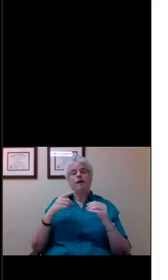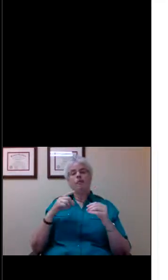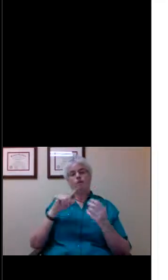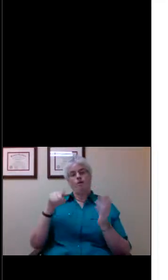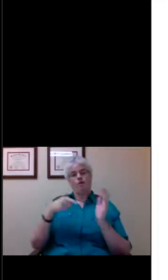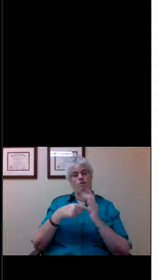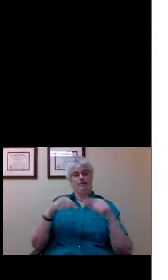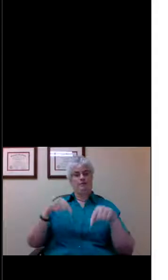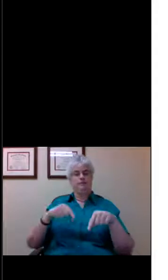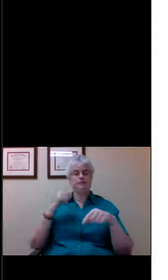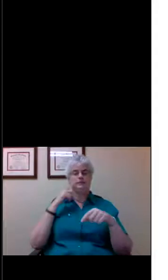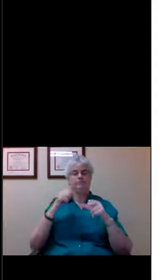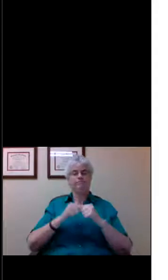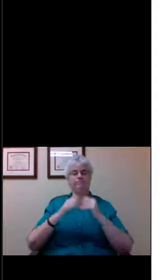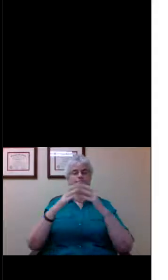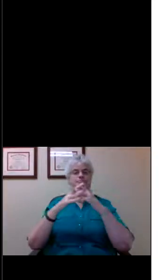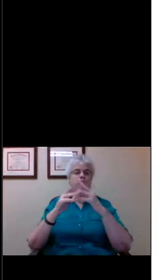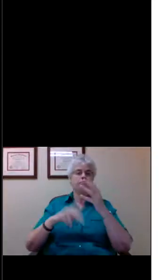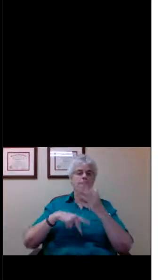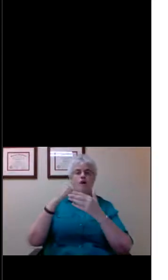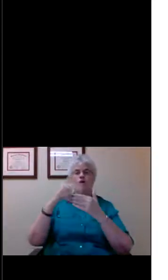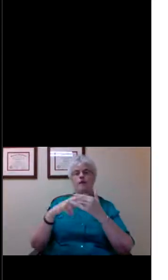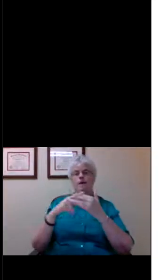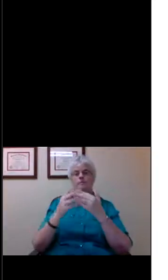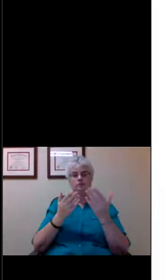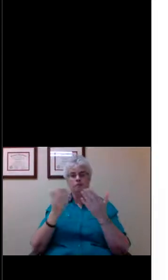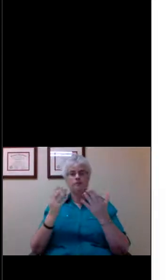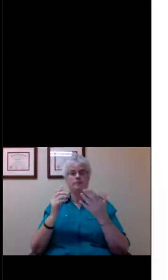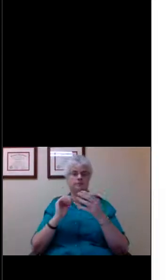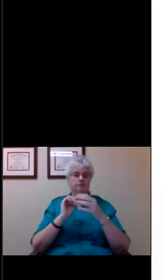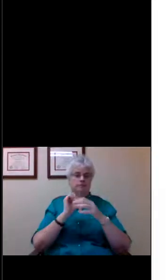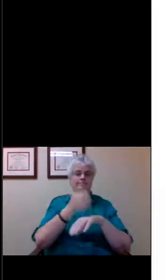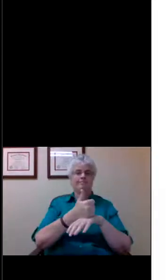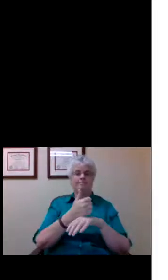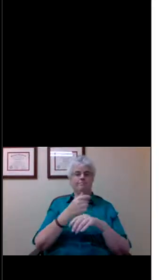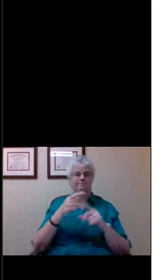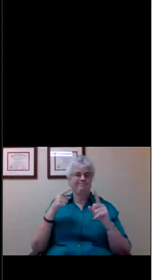Hearing Coordinator which means my role here is to establish programming and